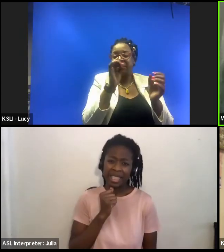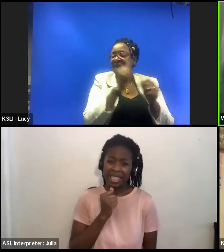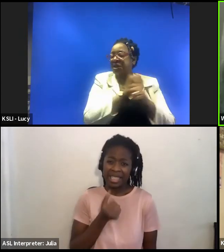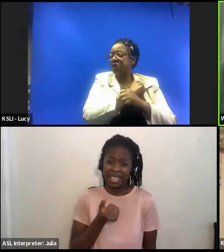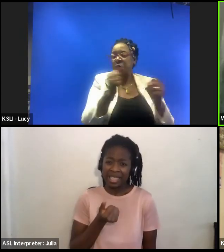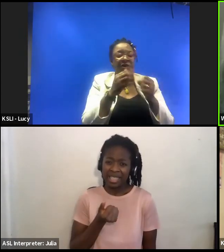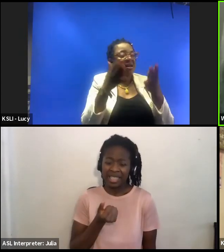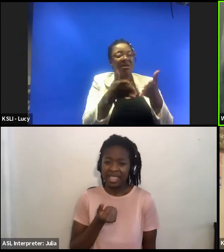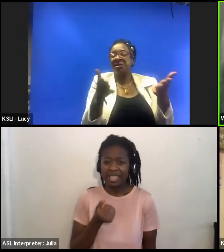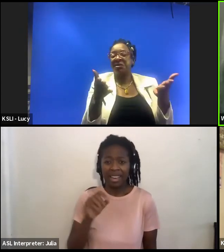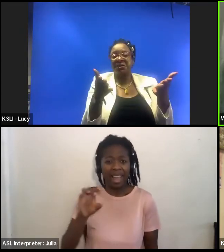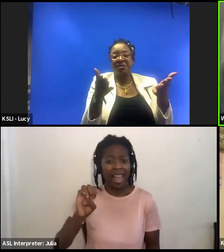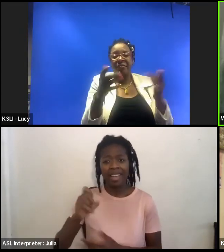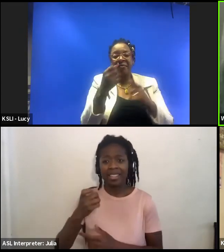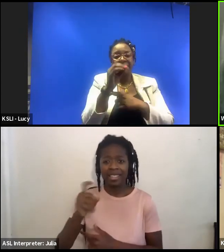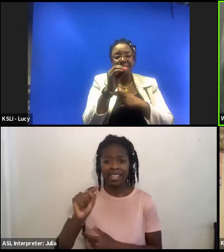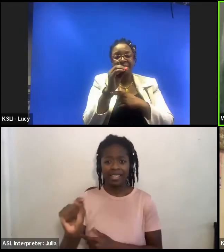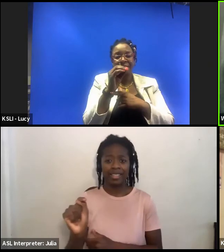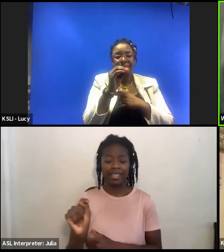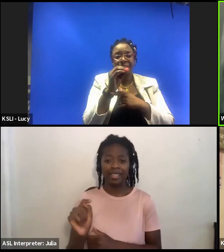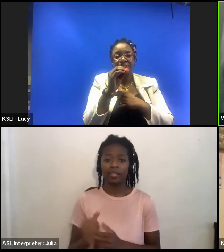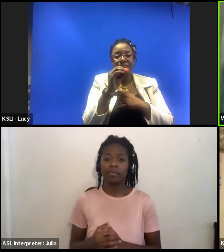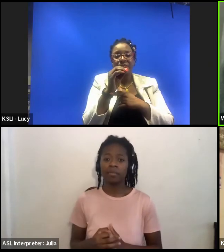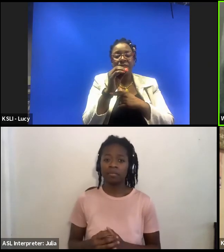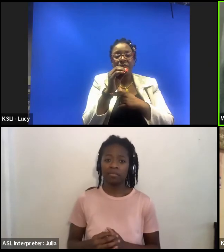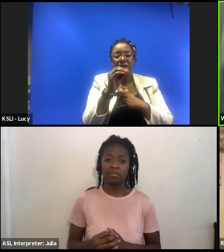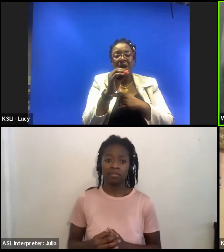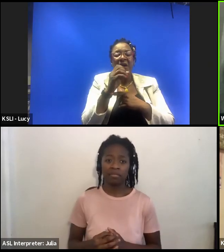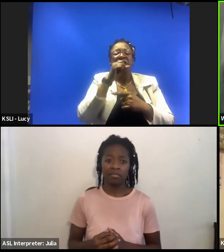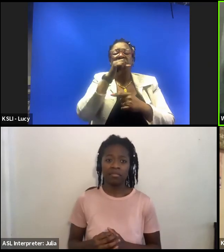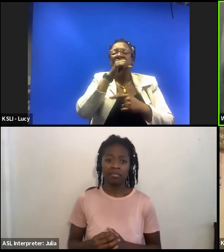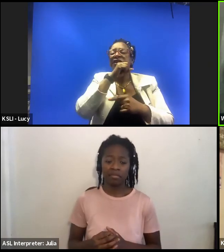And by shouting and asserting my dominance